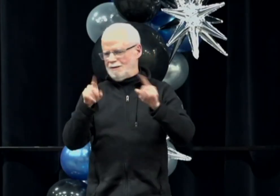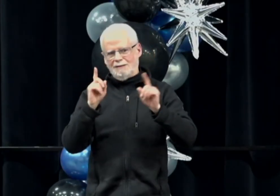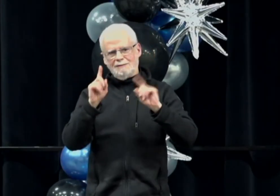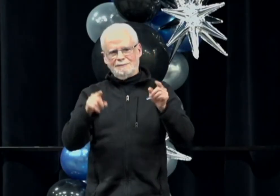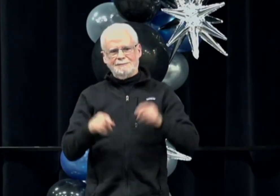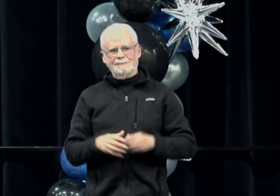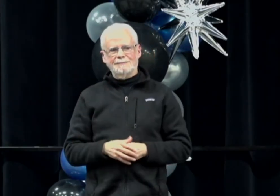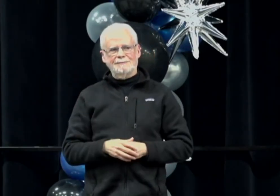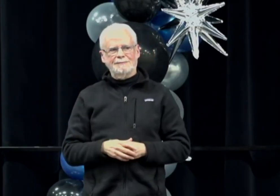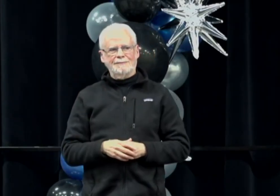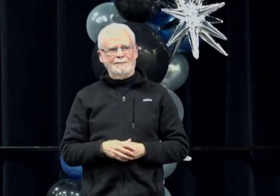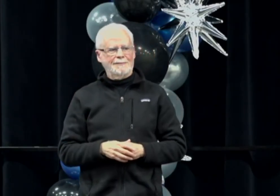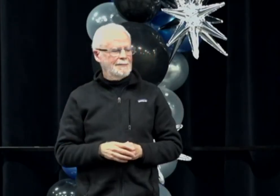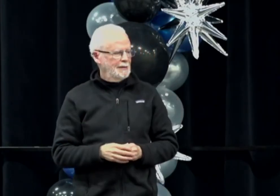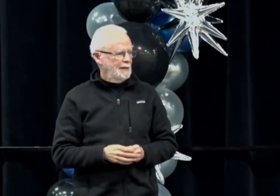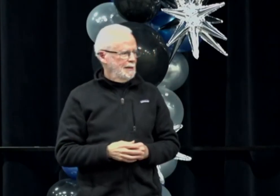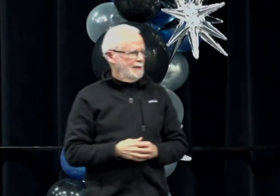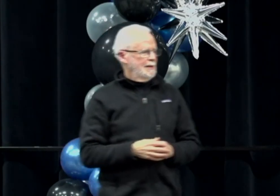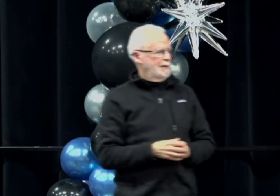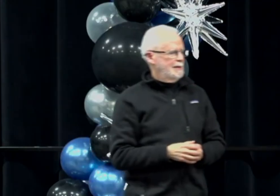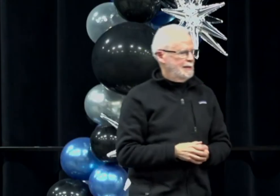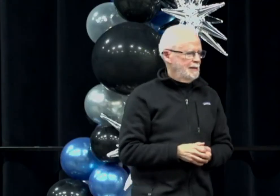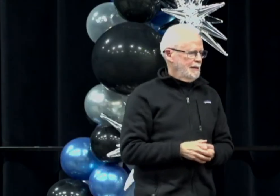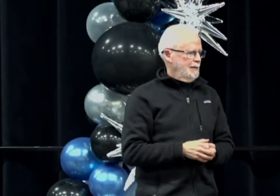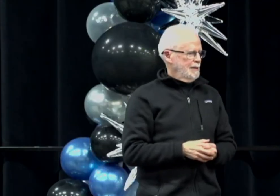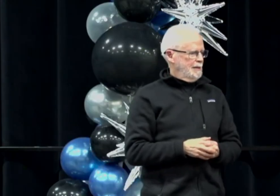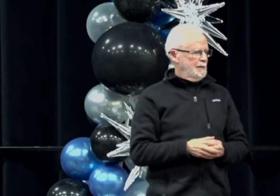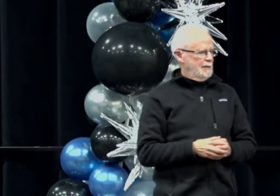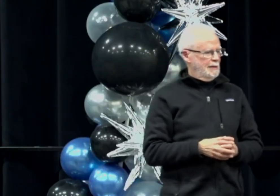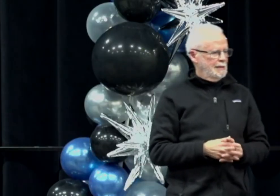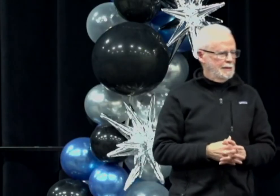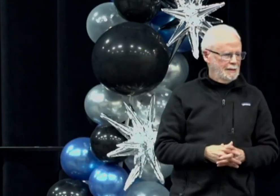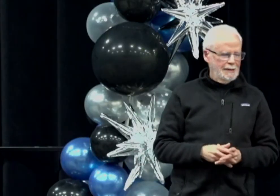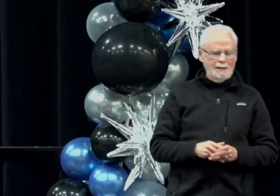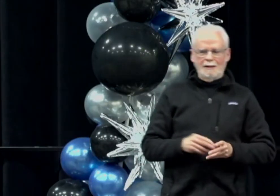And, then two weeks later, the Governor hosted a conference on handicapped